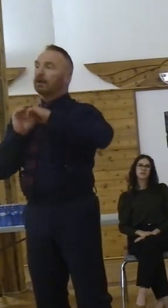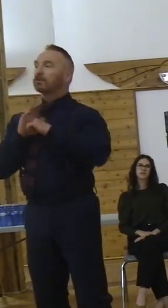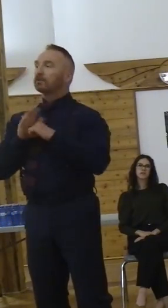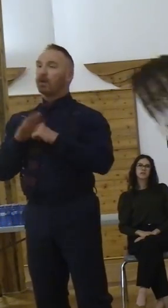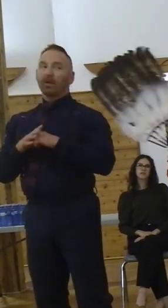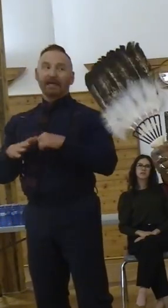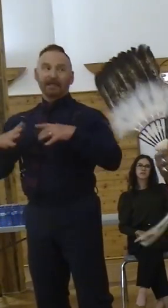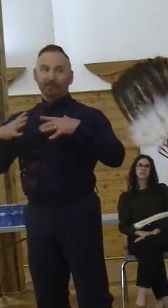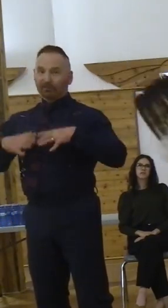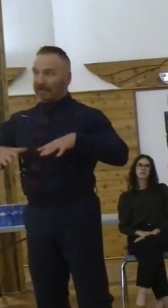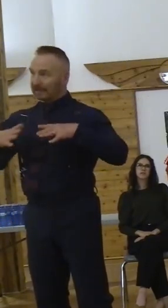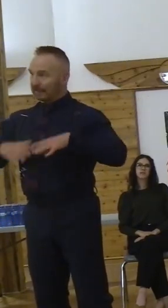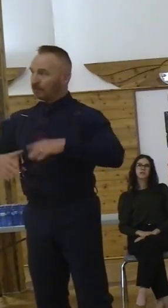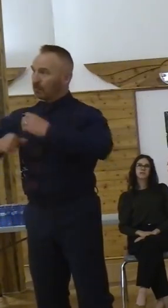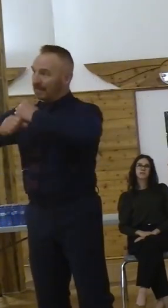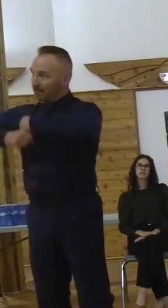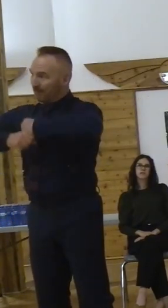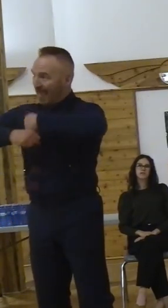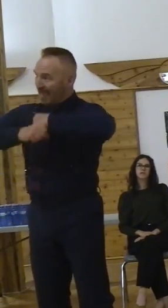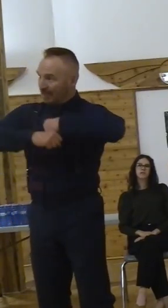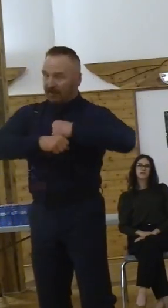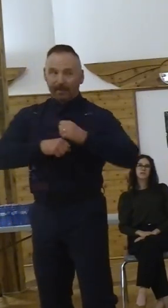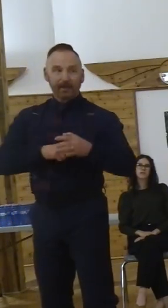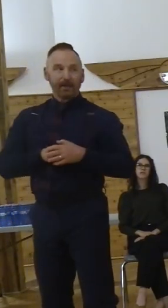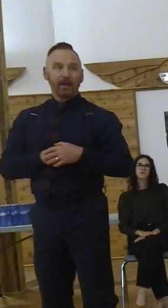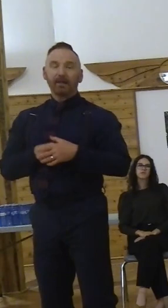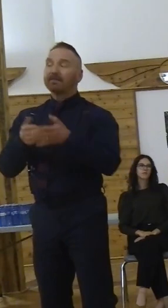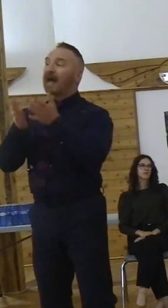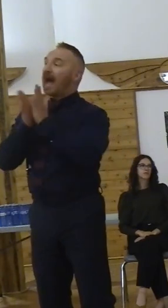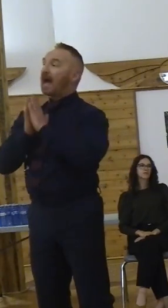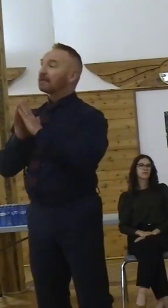He asked him, no, the dresses are made, now what do we do?